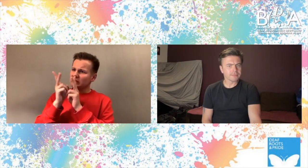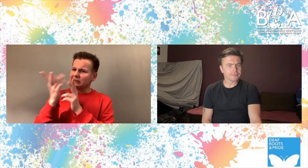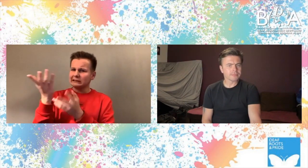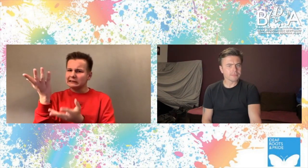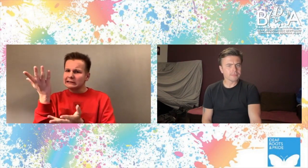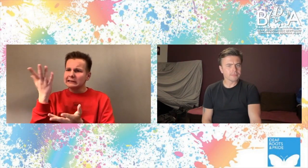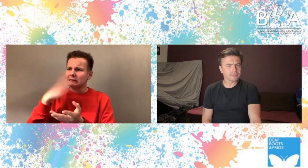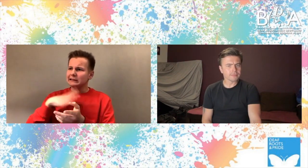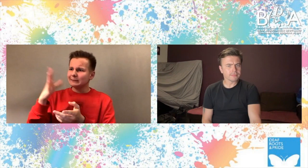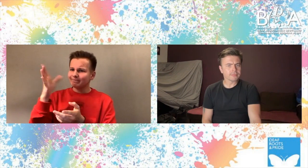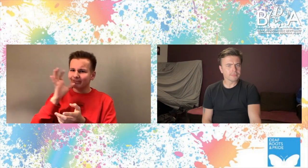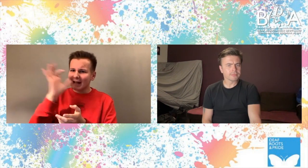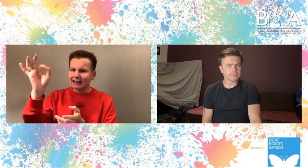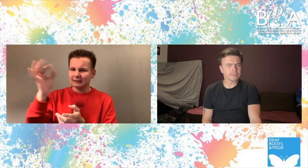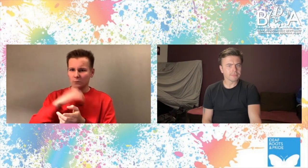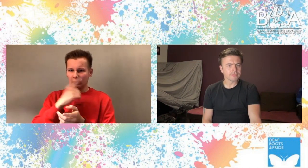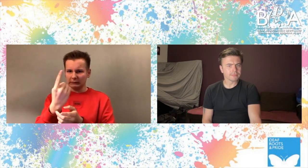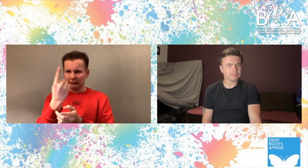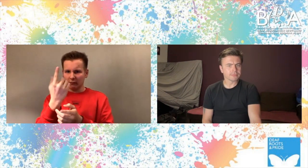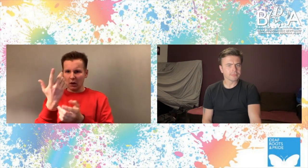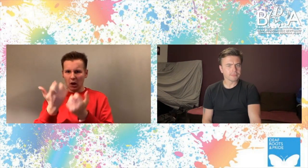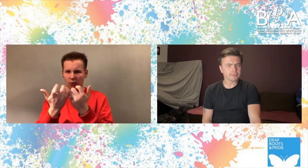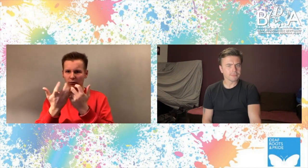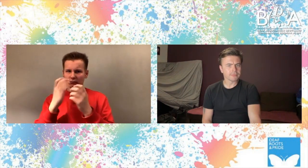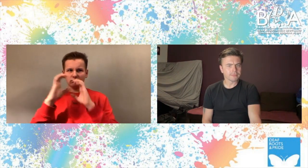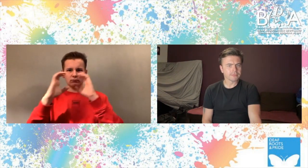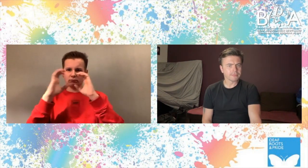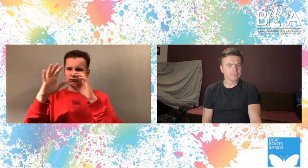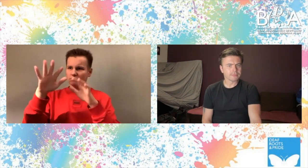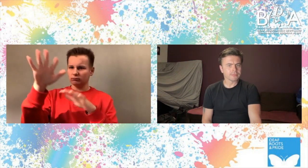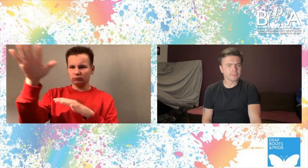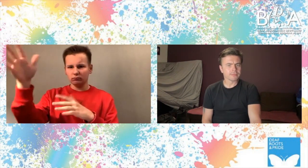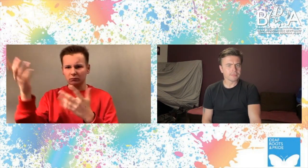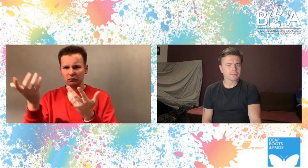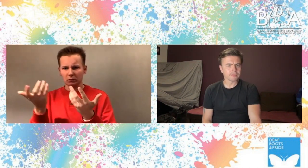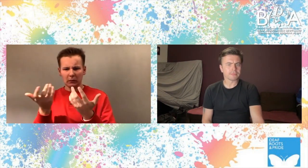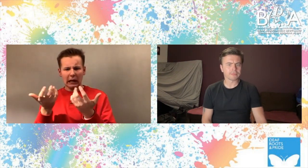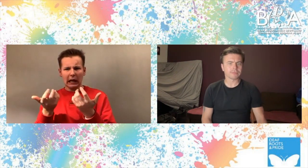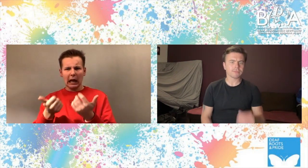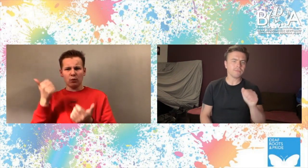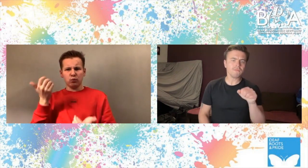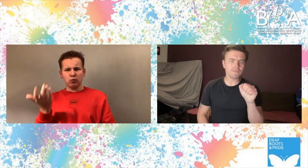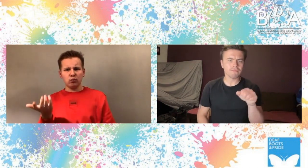How did you get through the communication maze?